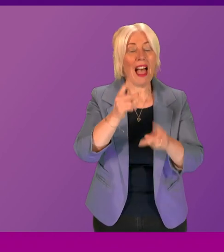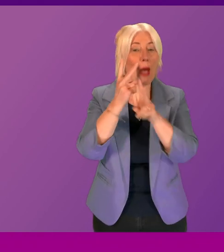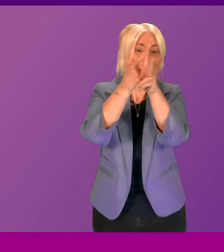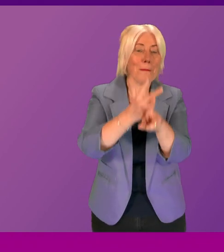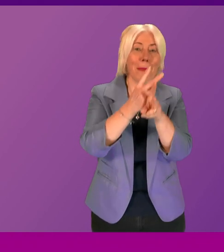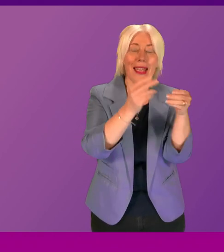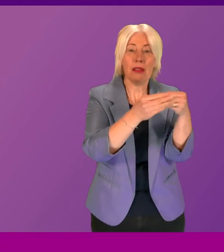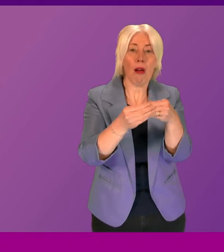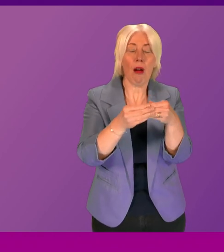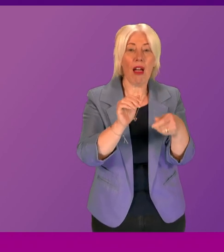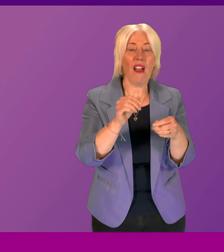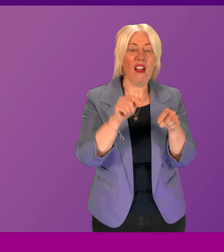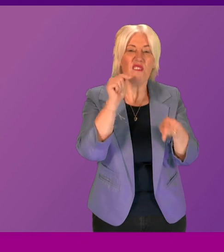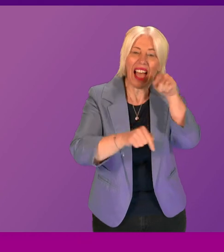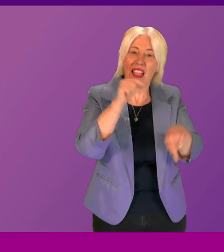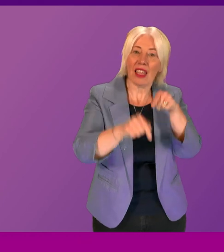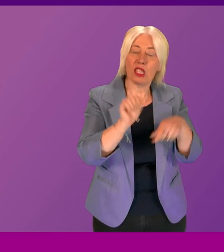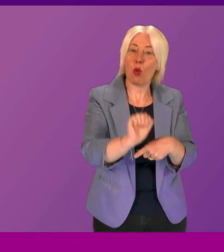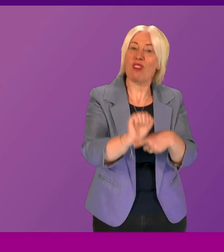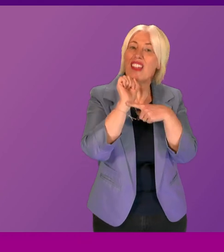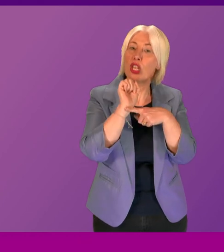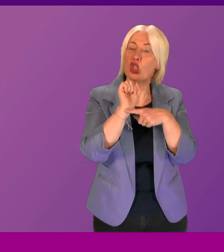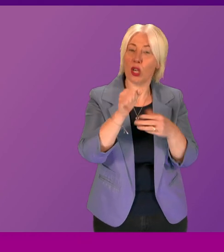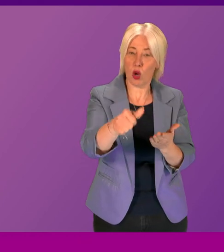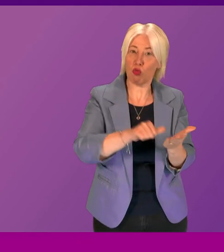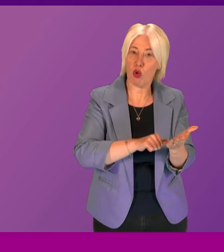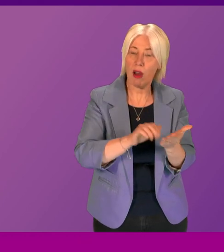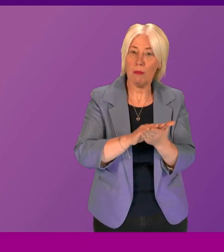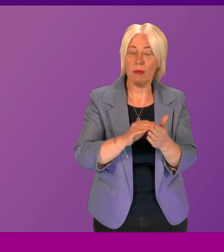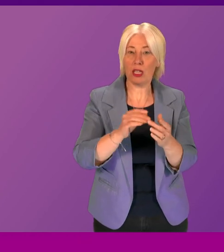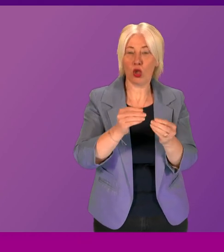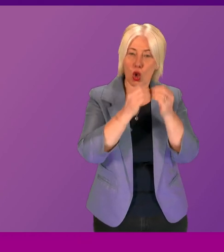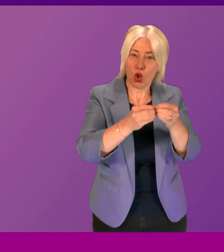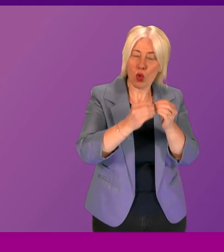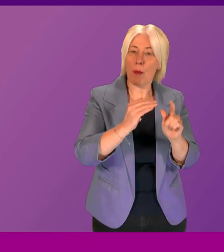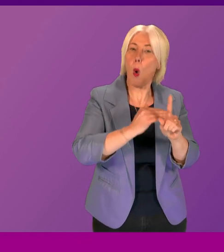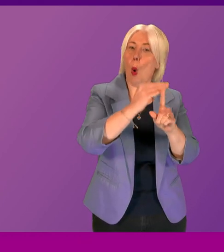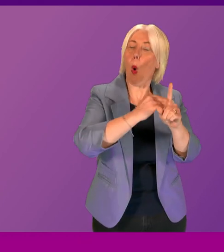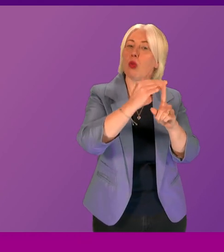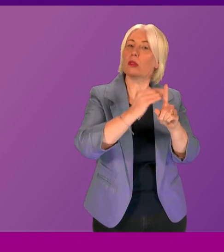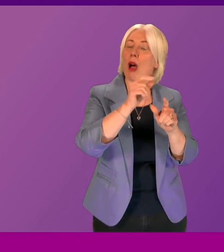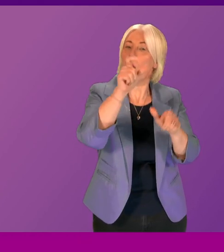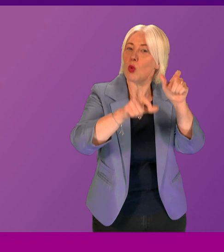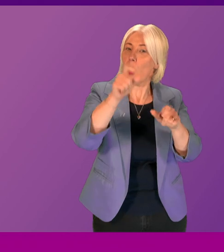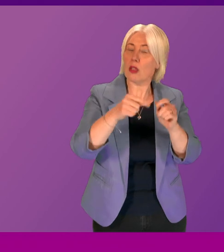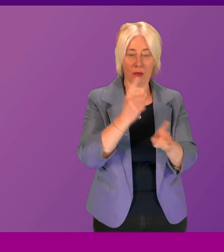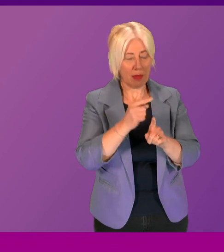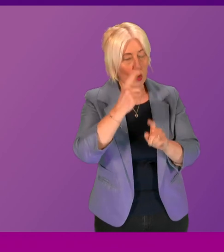prevention programme, which empowers older pupils to talk to younger ones about the importance